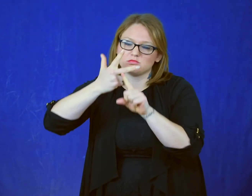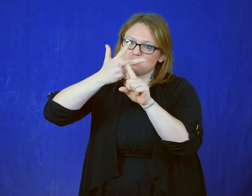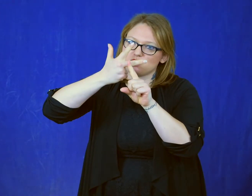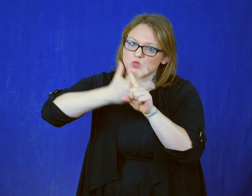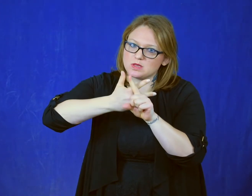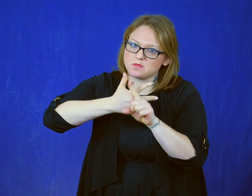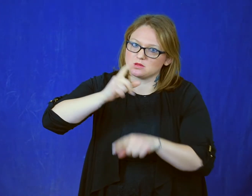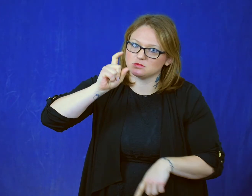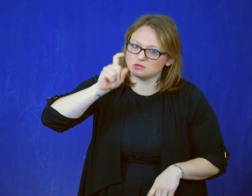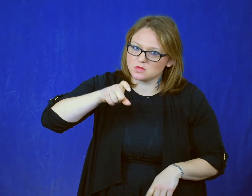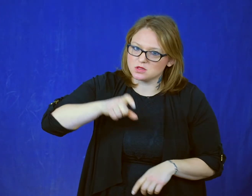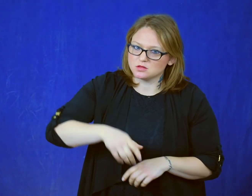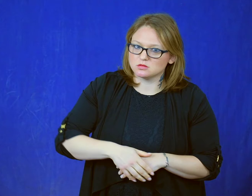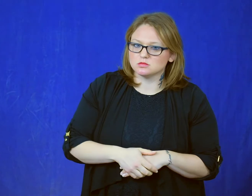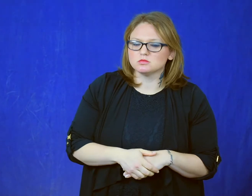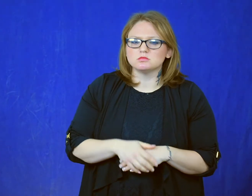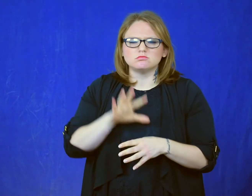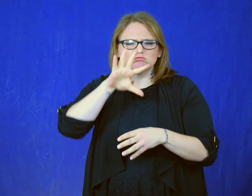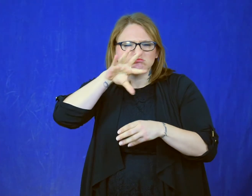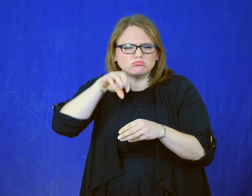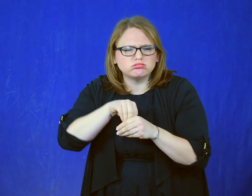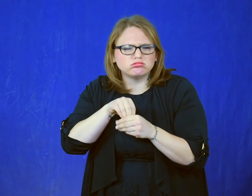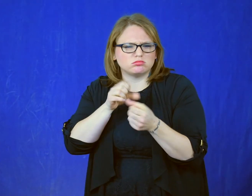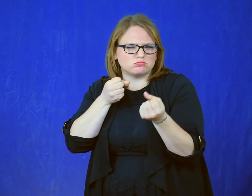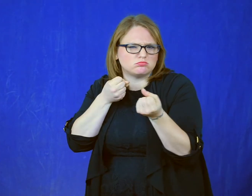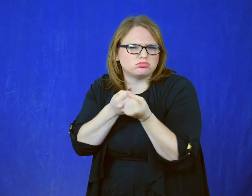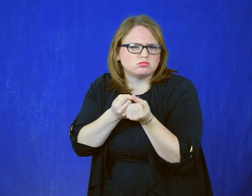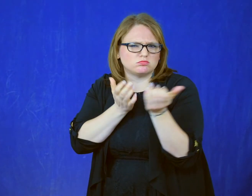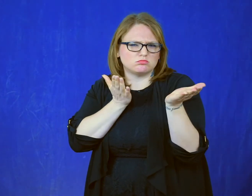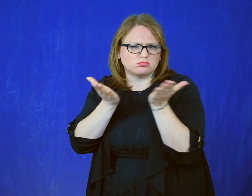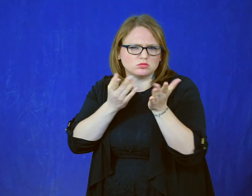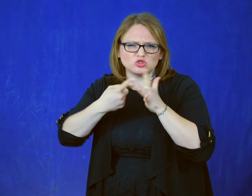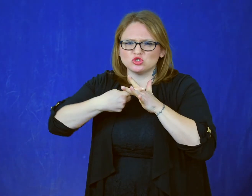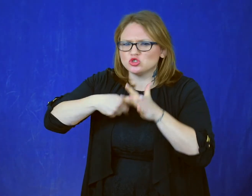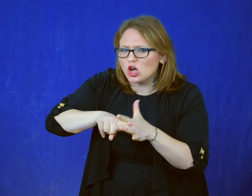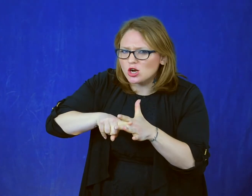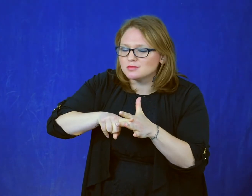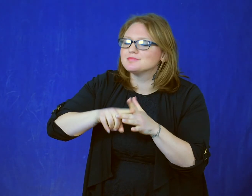beginning intervention services by six months.